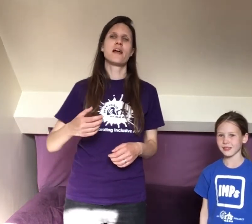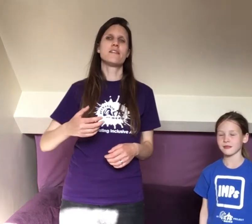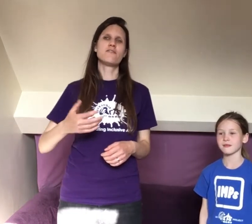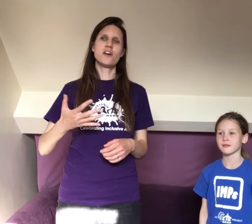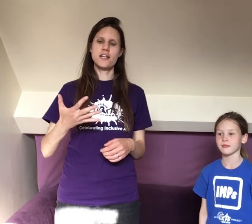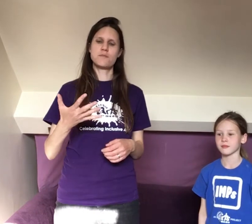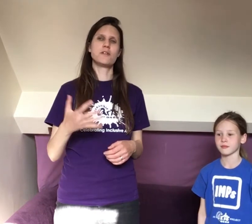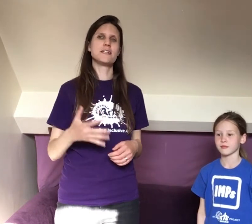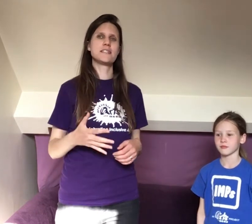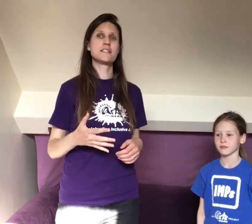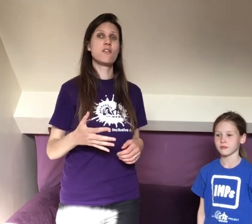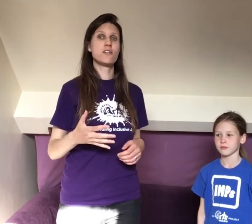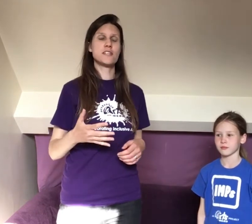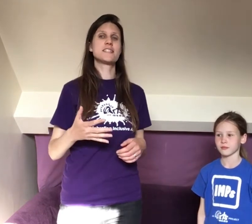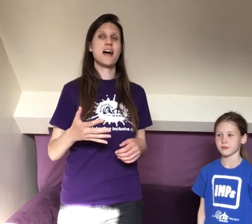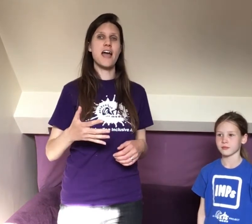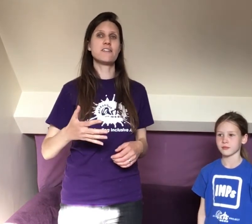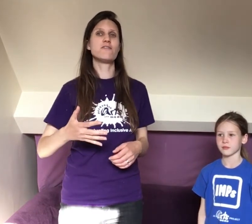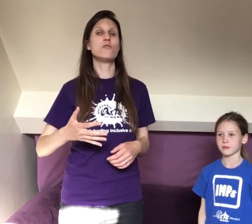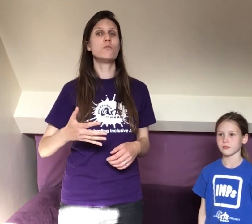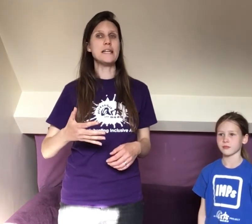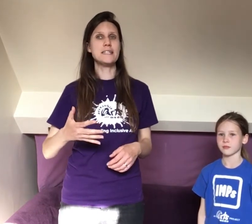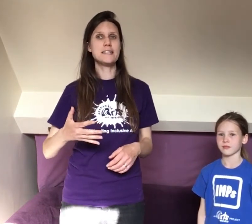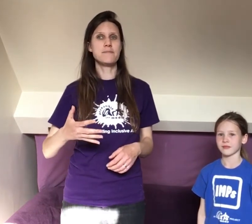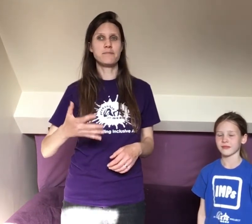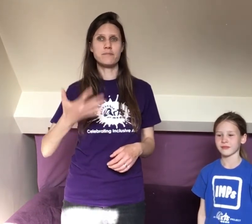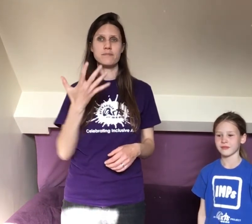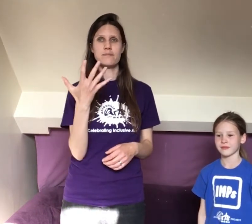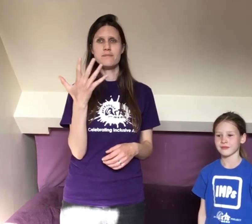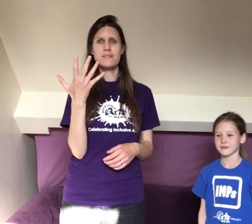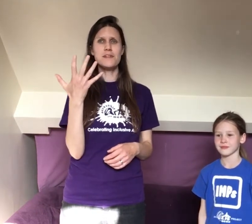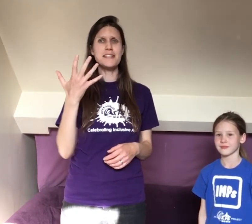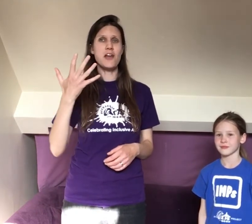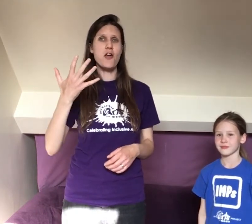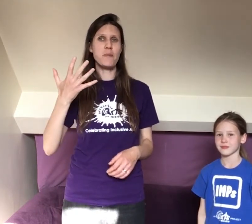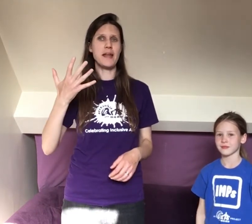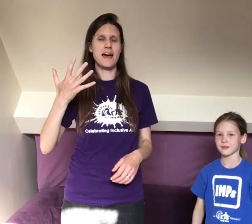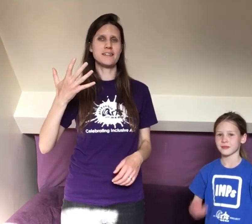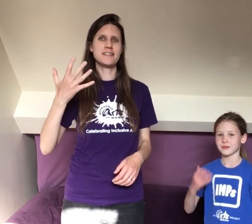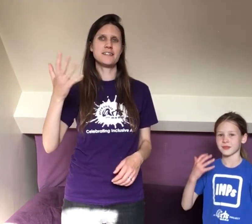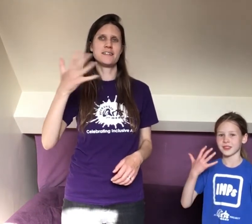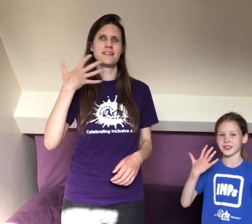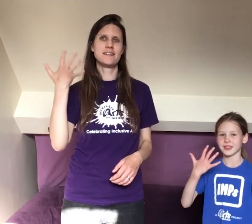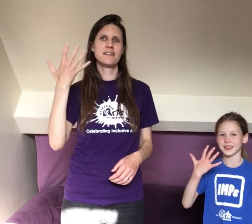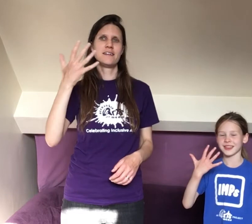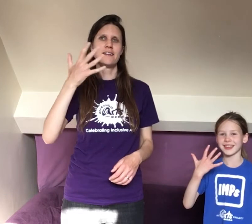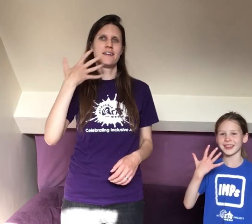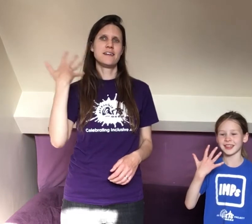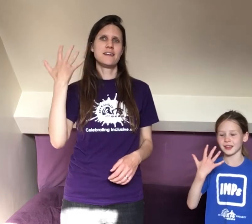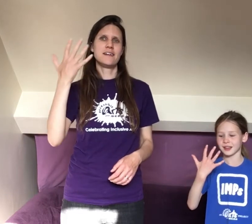And the first one is the song, the sign for wind. You need an open hand